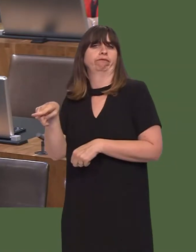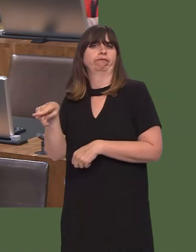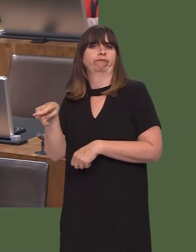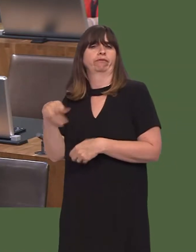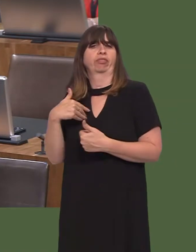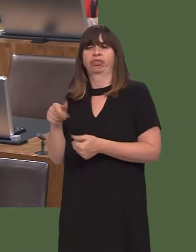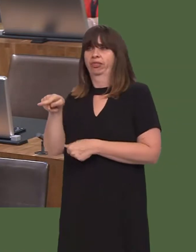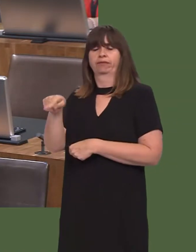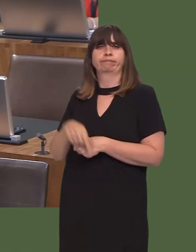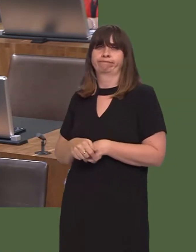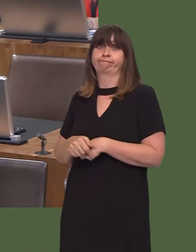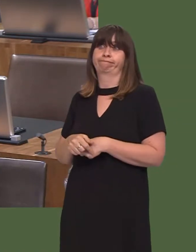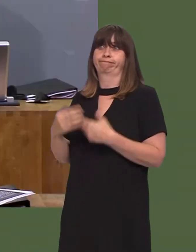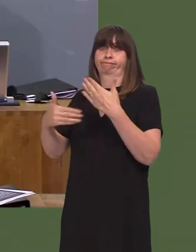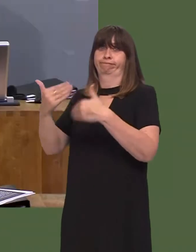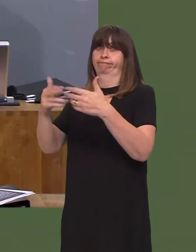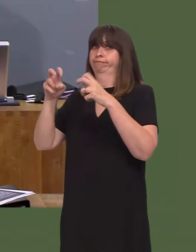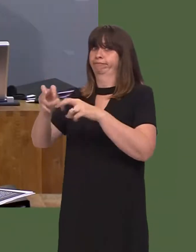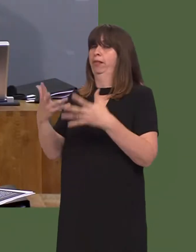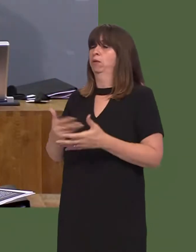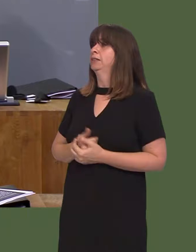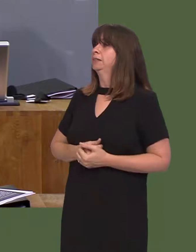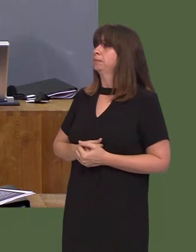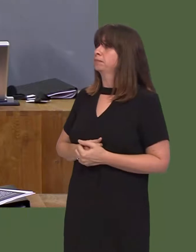and there does need to be enforcement regarding that movement.